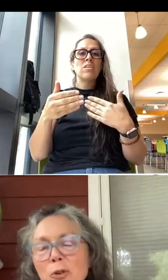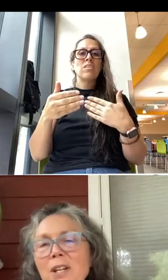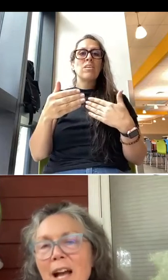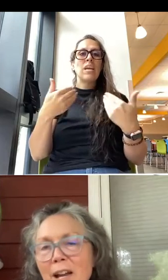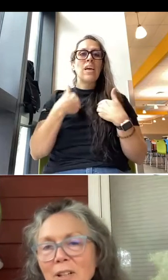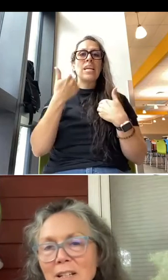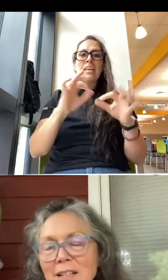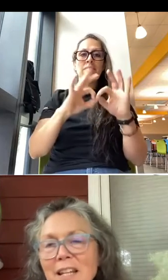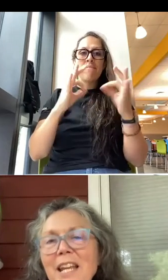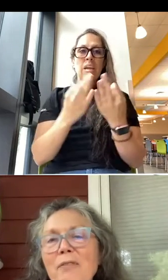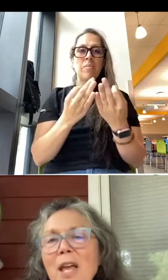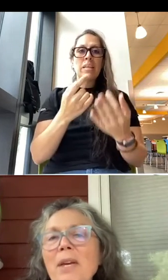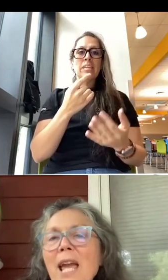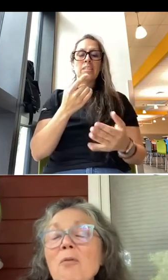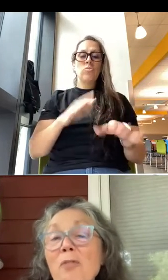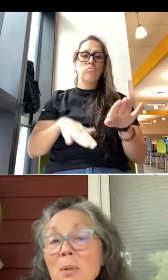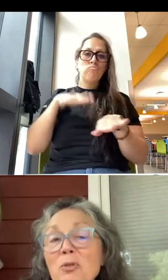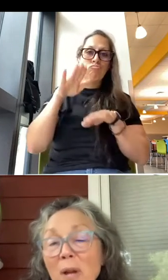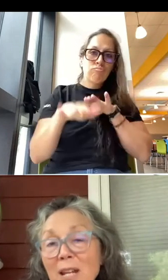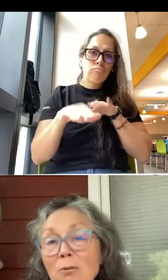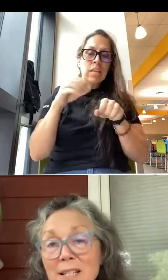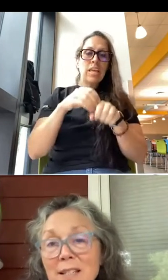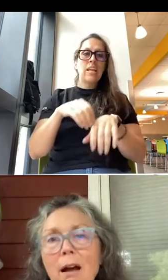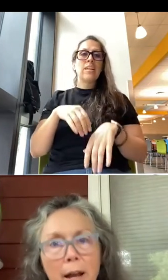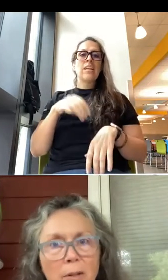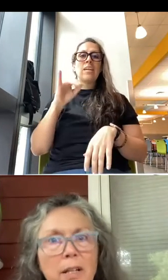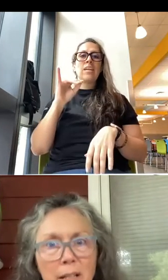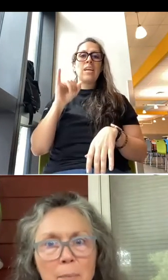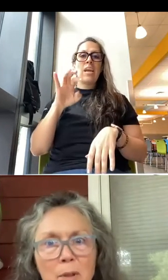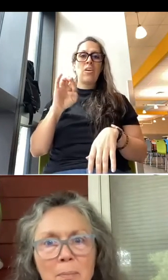foot in ireland, if they became famous for any reason ireland claimed them!